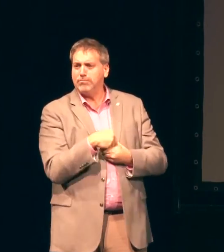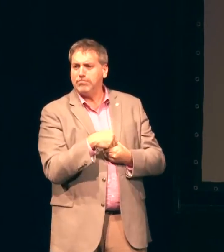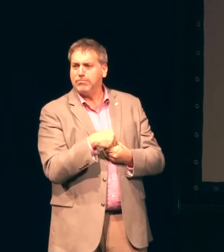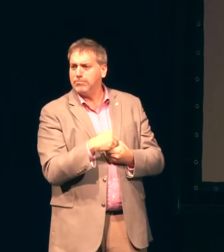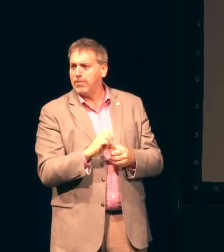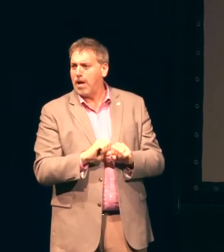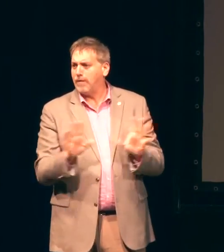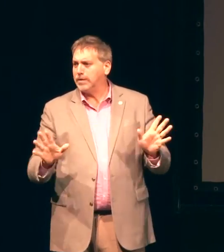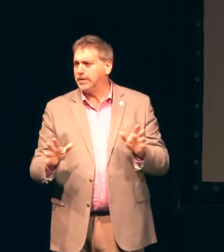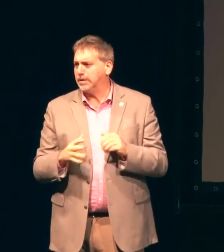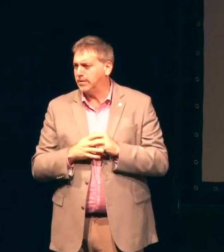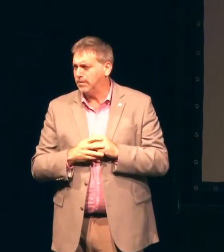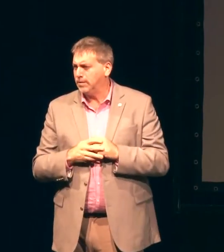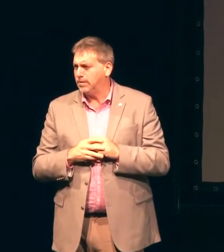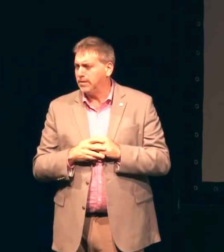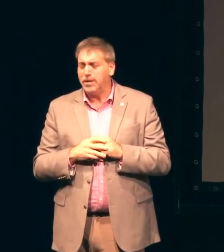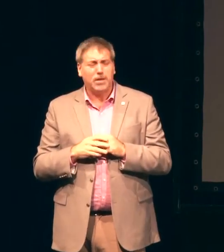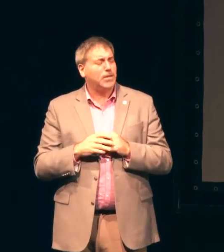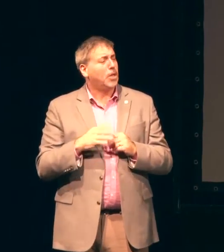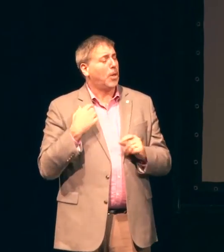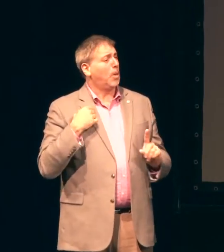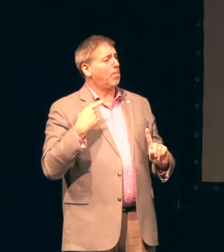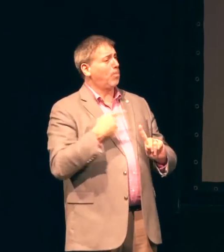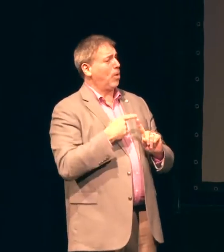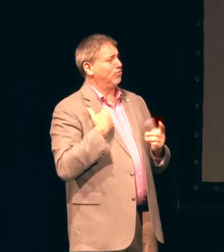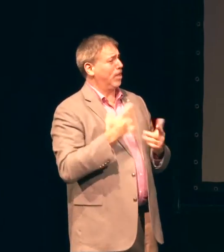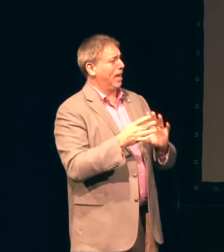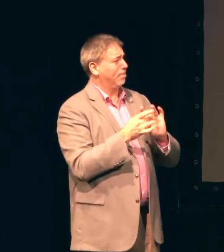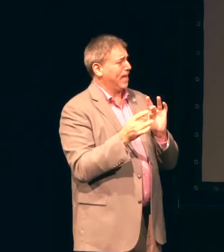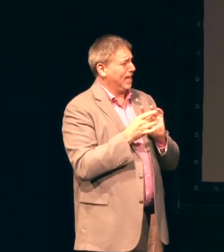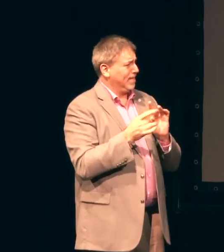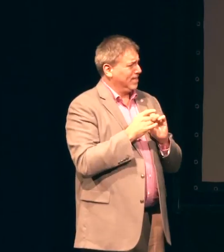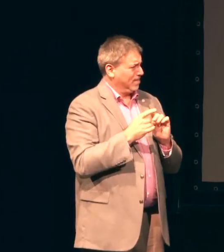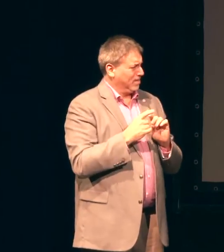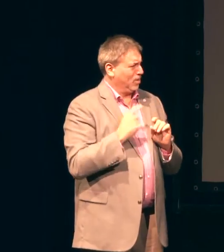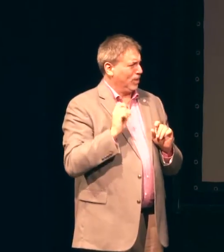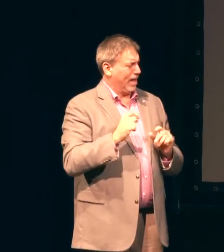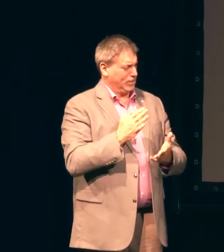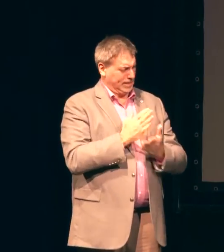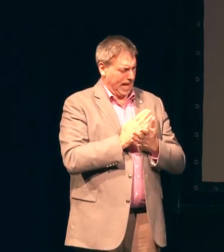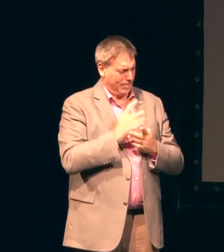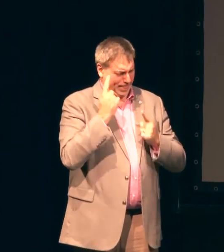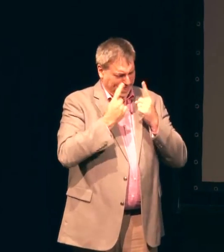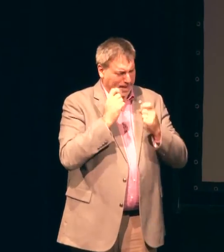the Deaf community trusts you, they have let you in. And the point of my message is, we